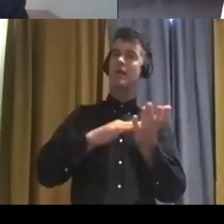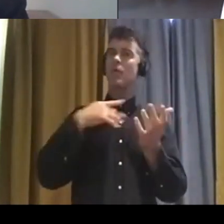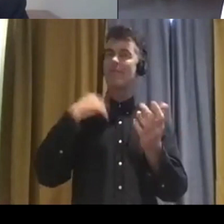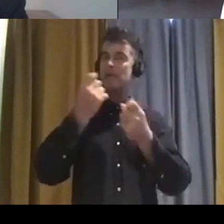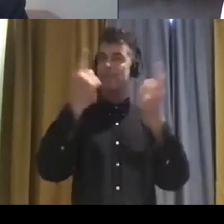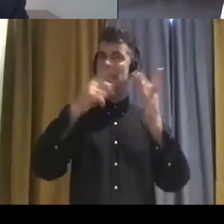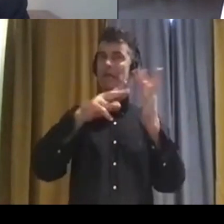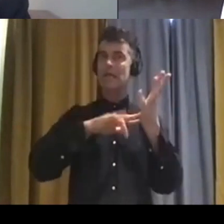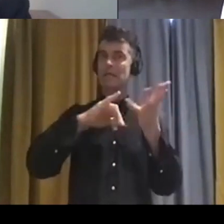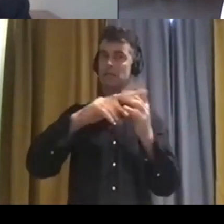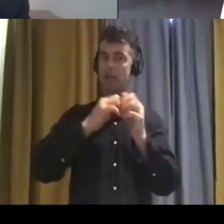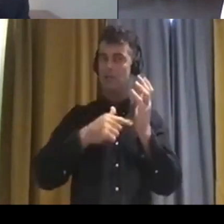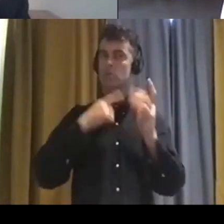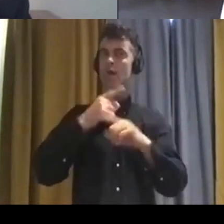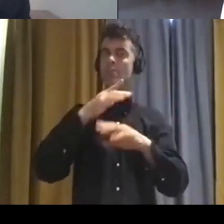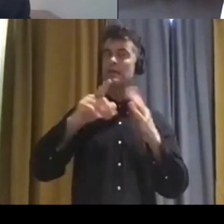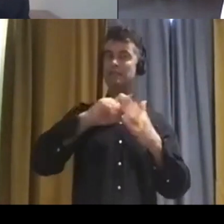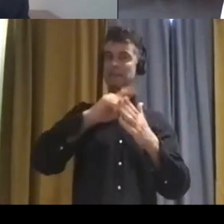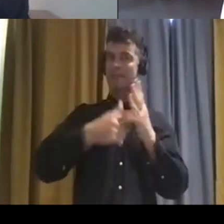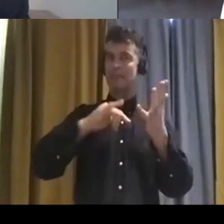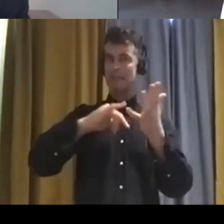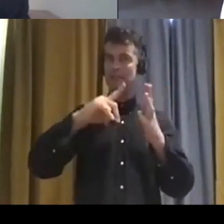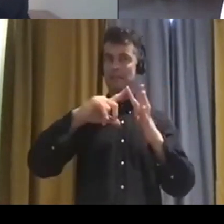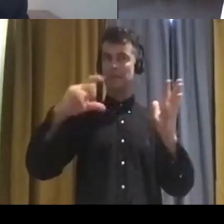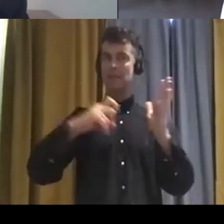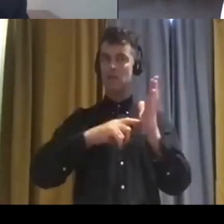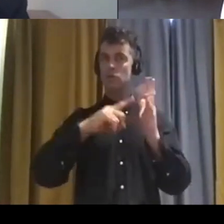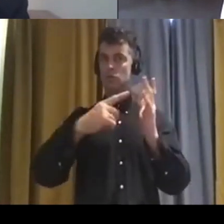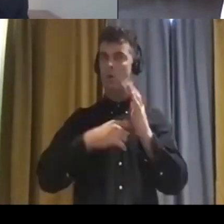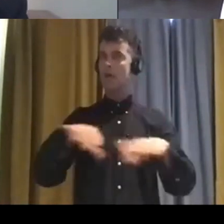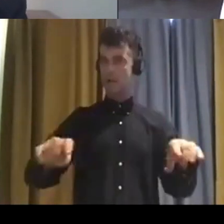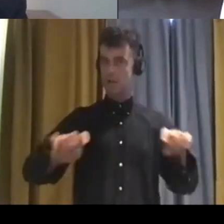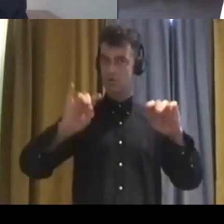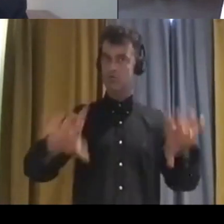of focused specifically on the disability sector in Australia, and as the greatest nation-building